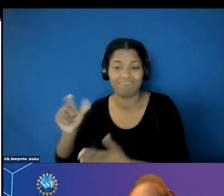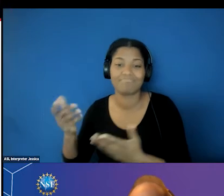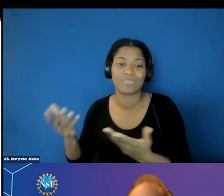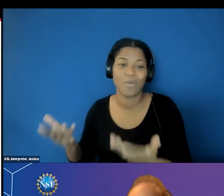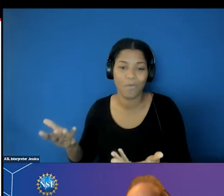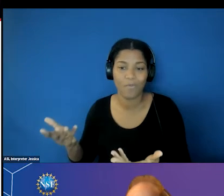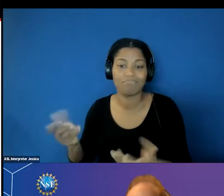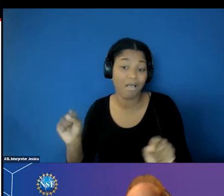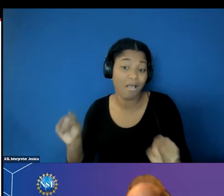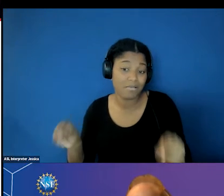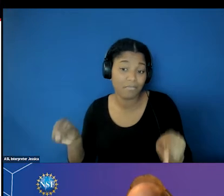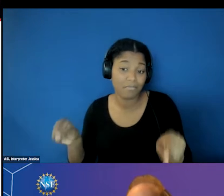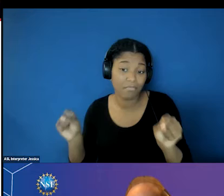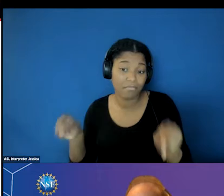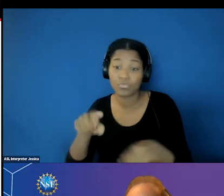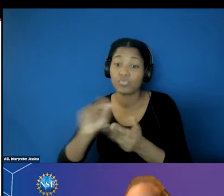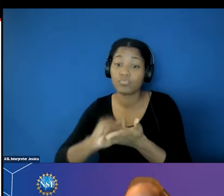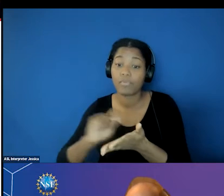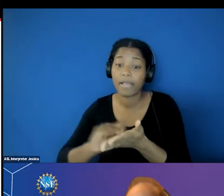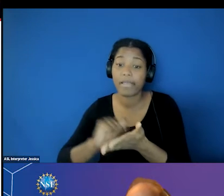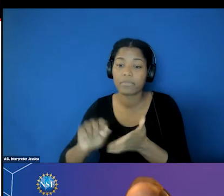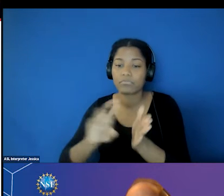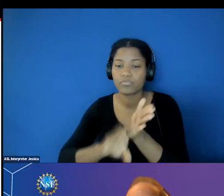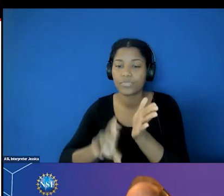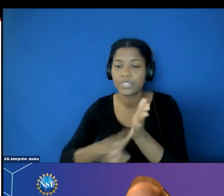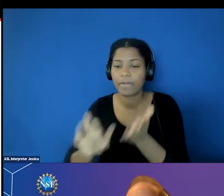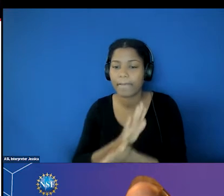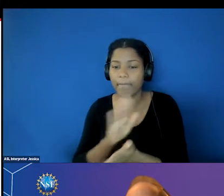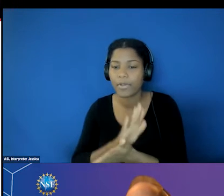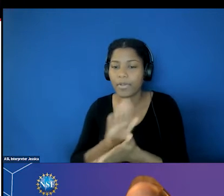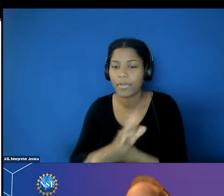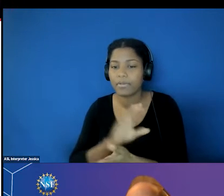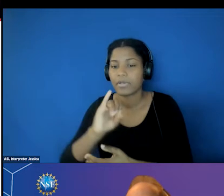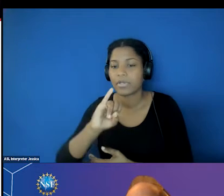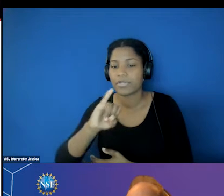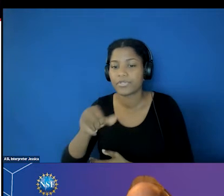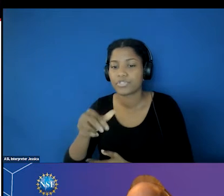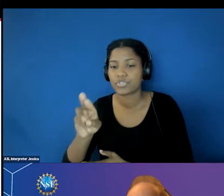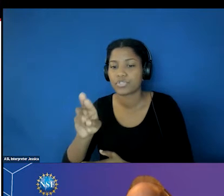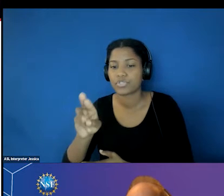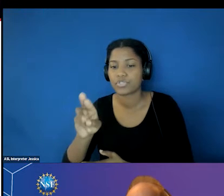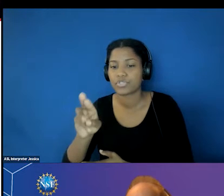that's a possibility when you're writing research papers, that the journals will have a various thickness.